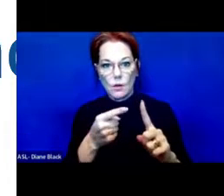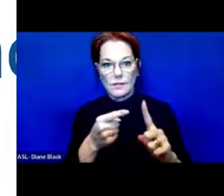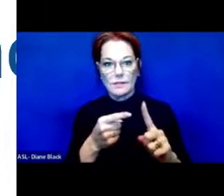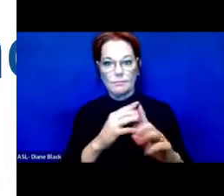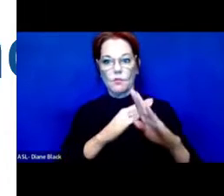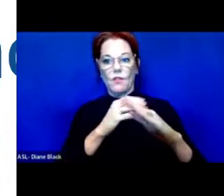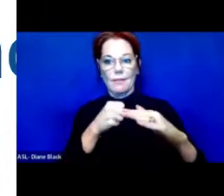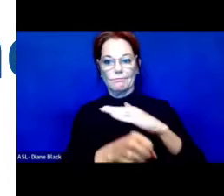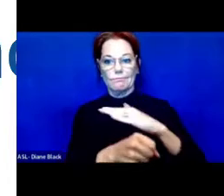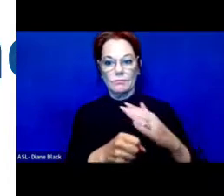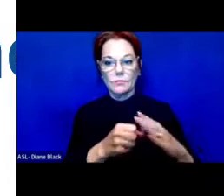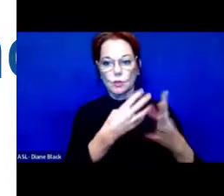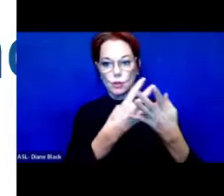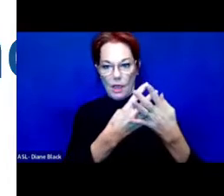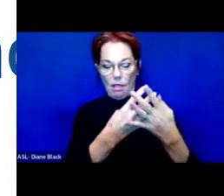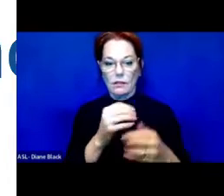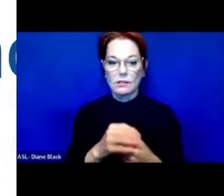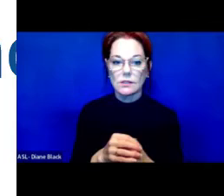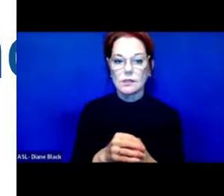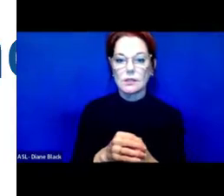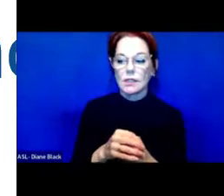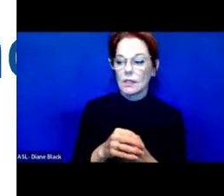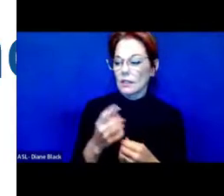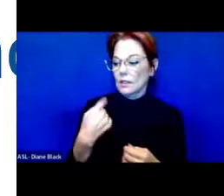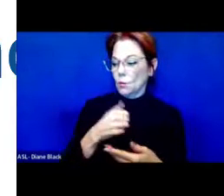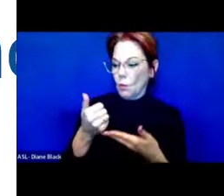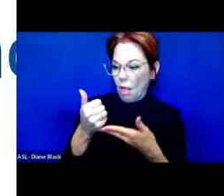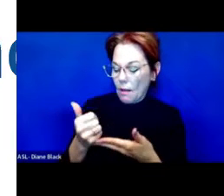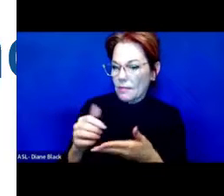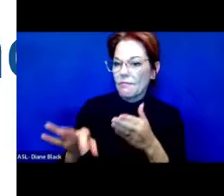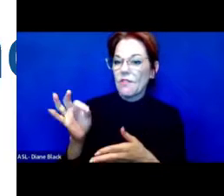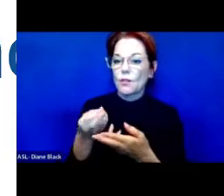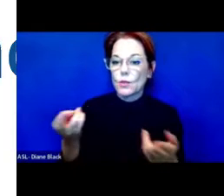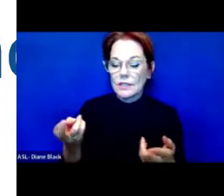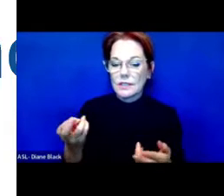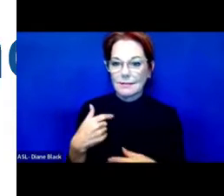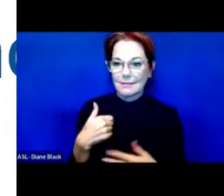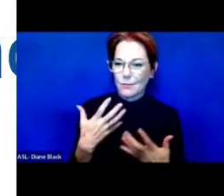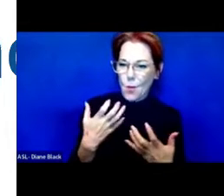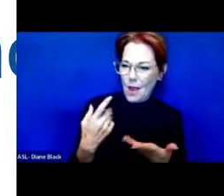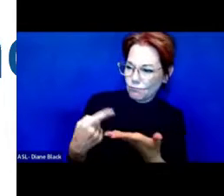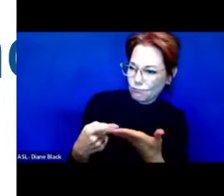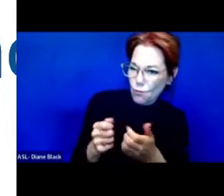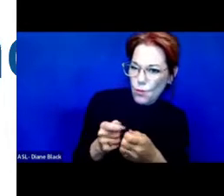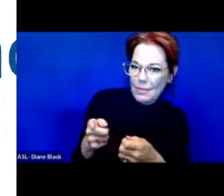connected to needed resources. So we wanted to talk to them about their experiences with brain injury and what the field